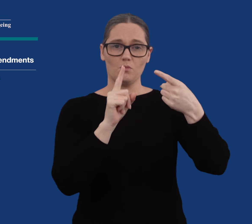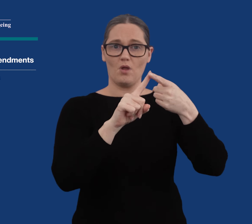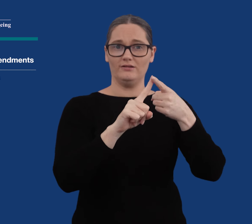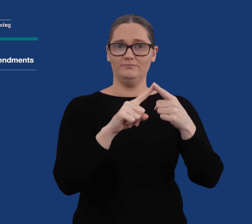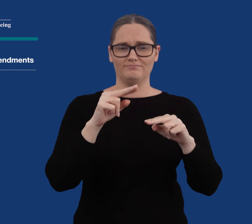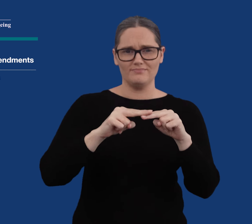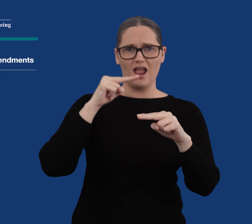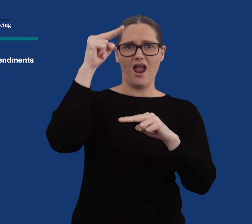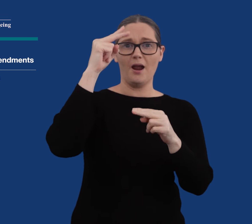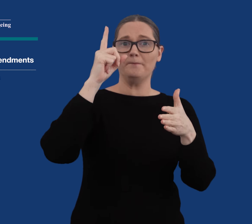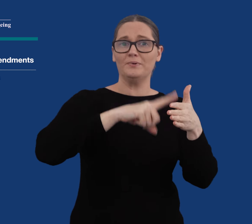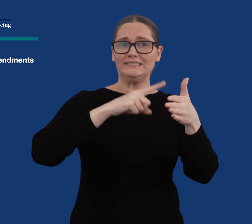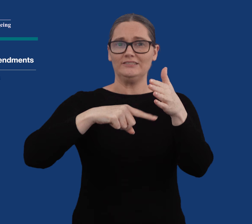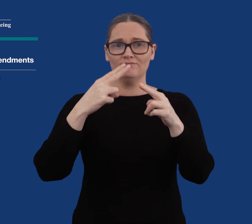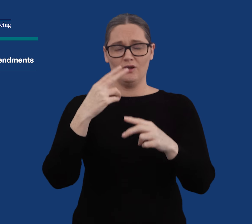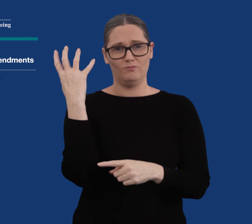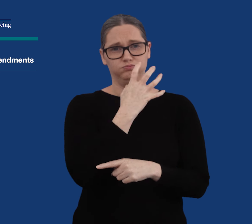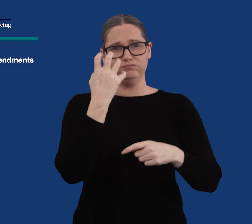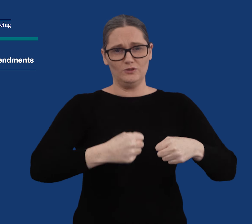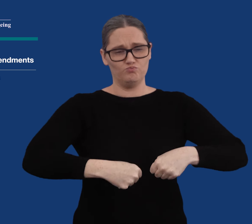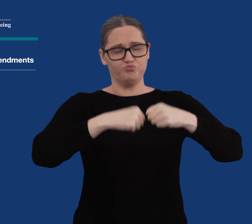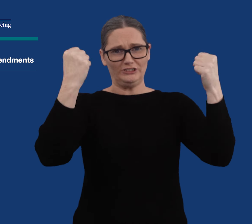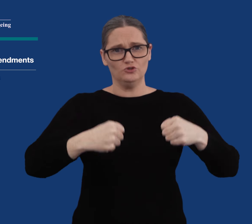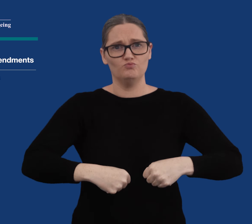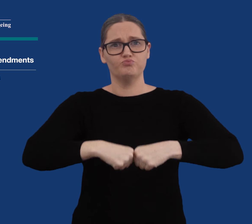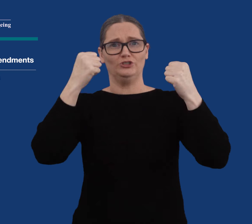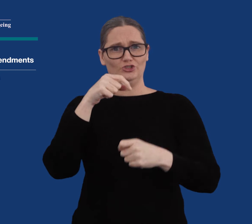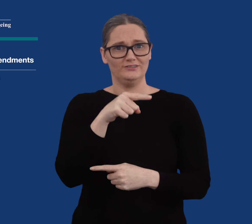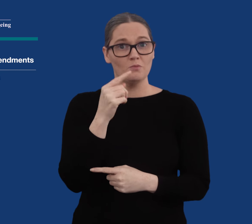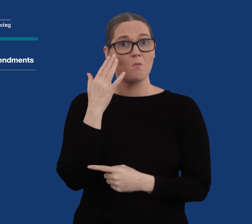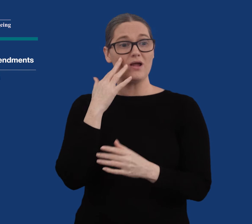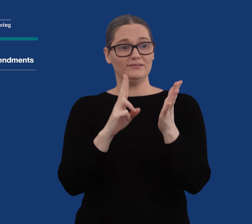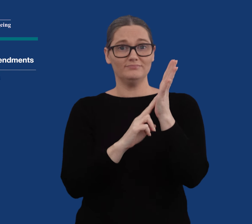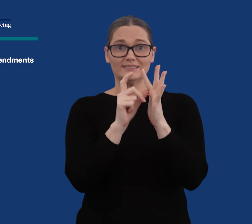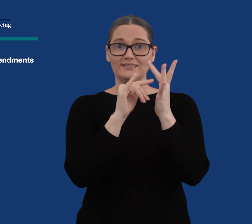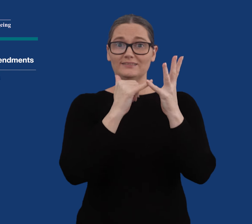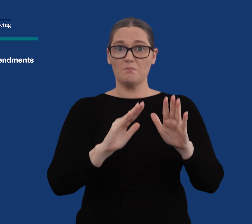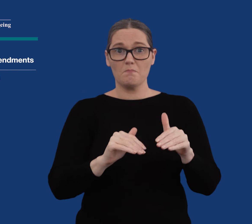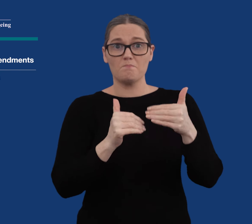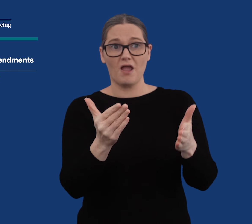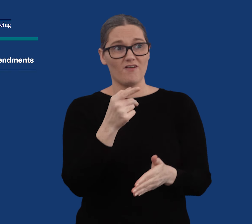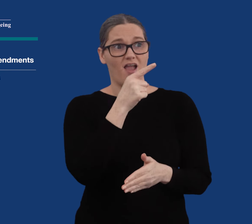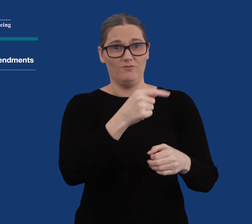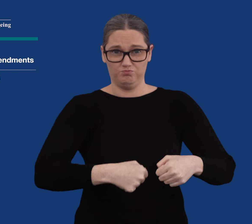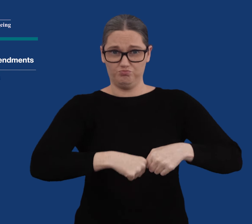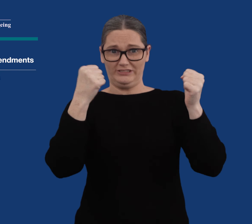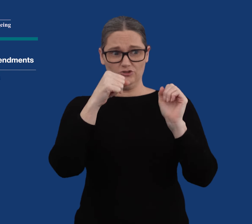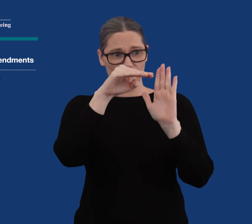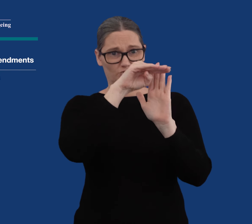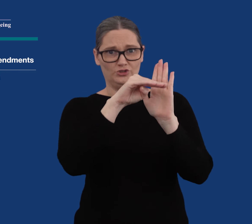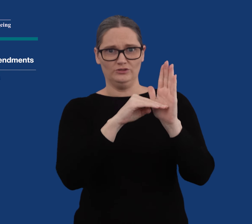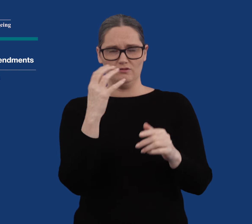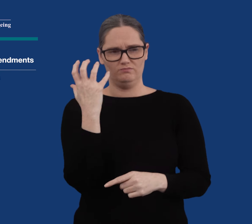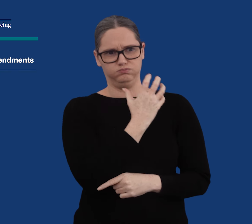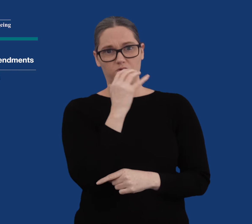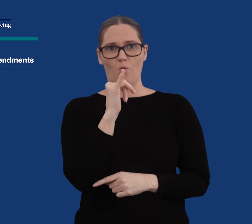• Higher penalties for aggravated contraventions where a NDIS provider’s breach involves a significant failure